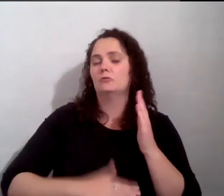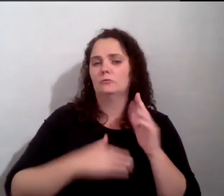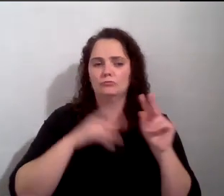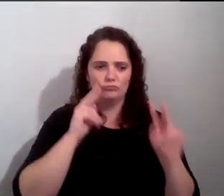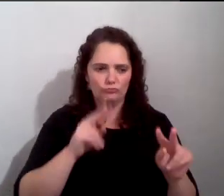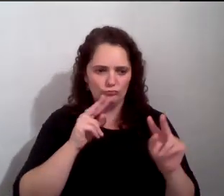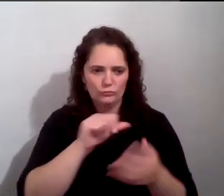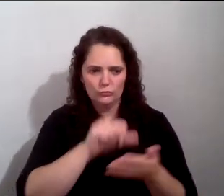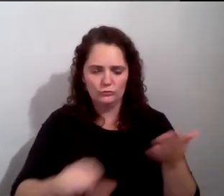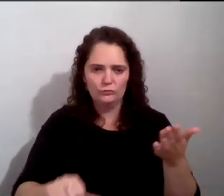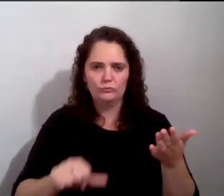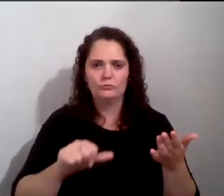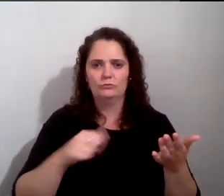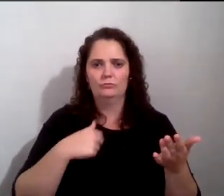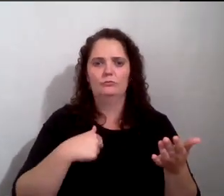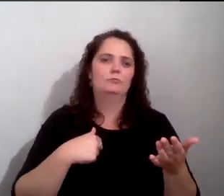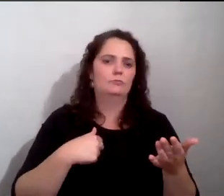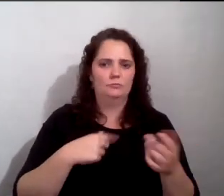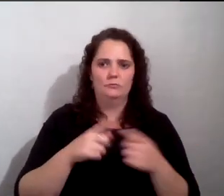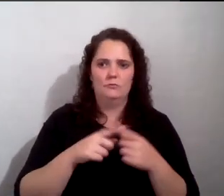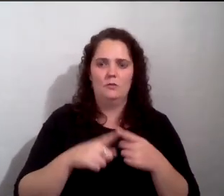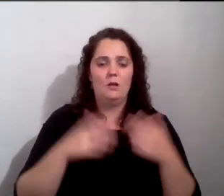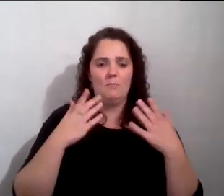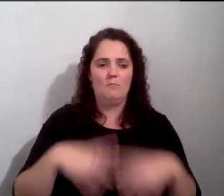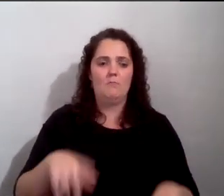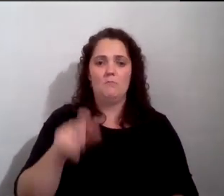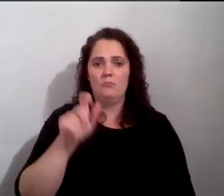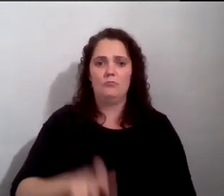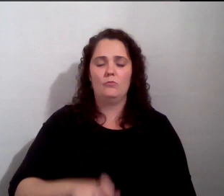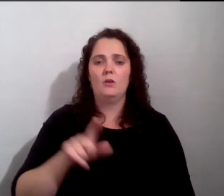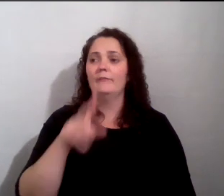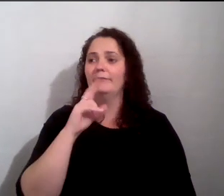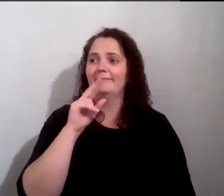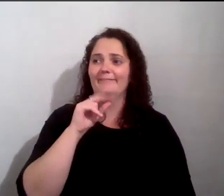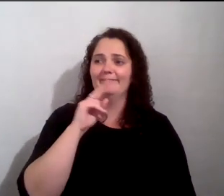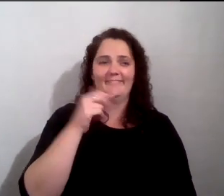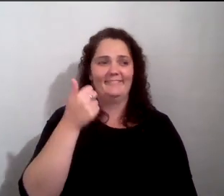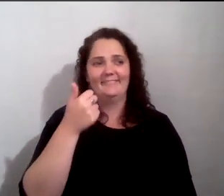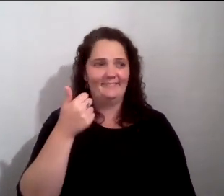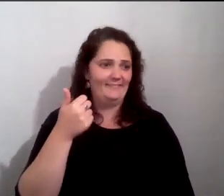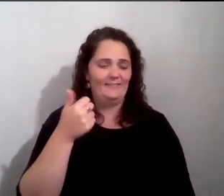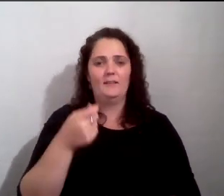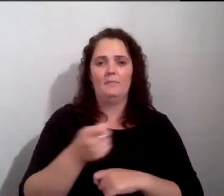from that experience of being in the operating theatre was seeing the way that a person would go from being a